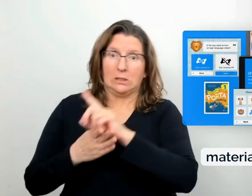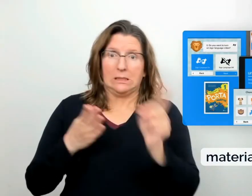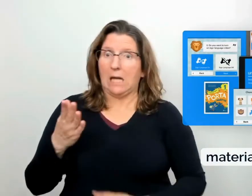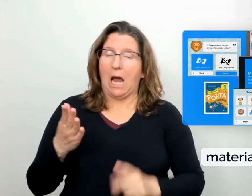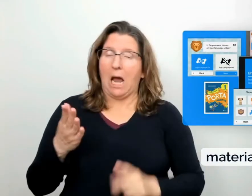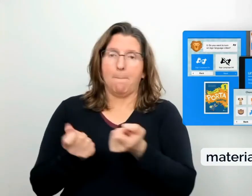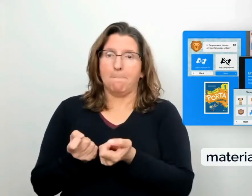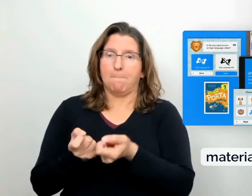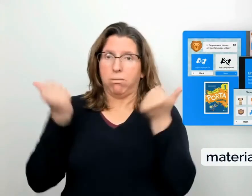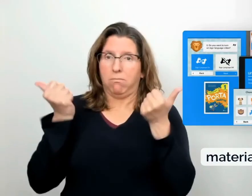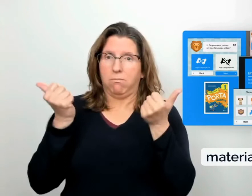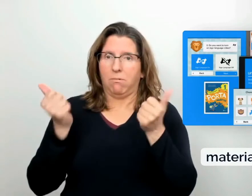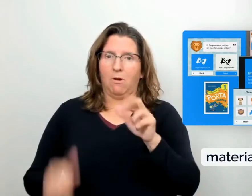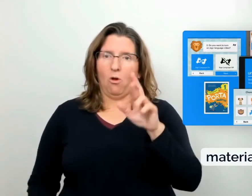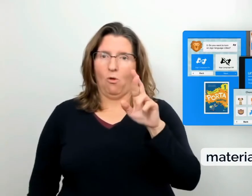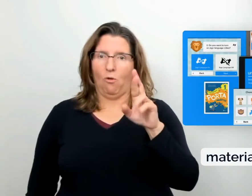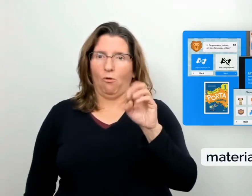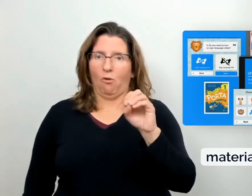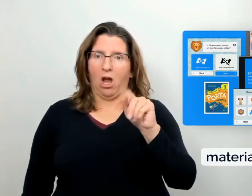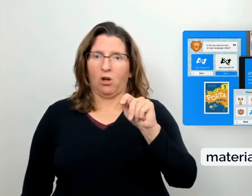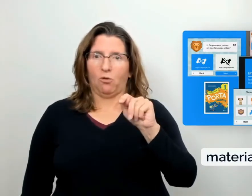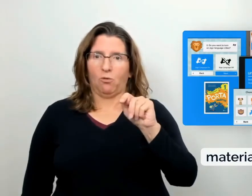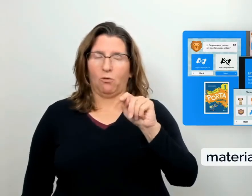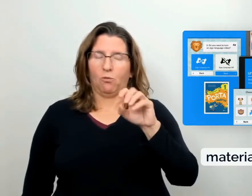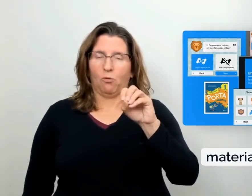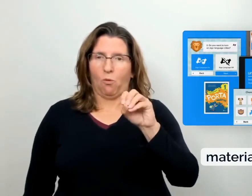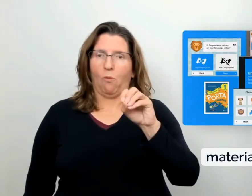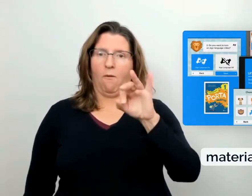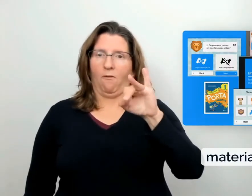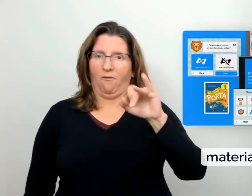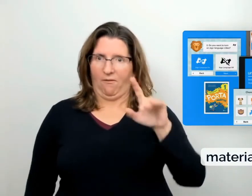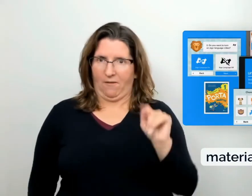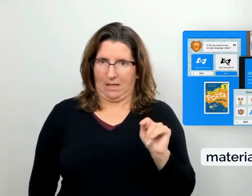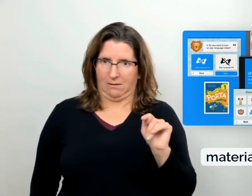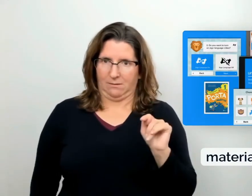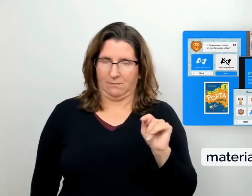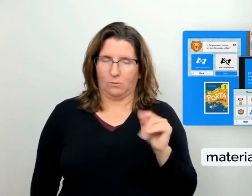UDL reduces and may eliminate the need for retrofitting.